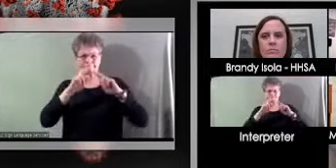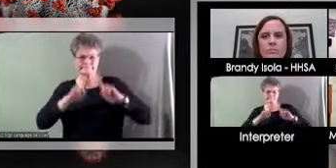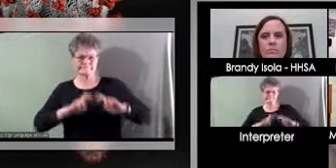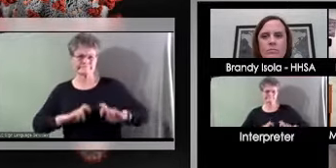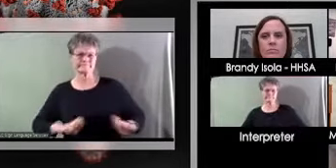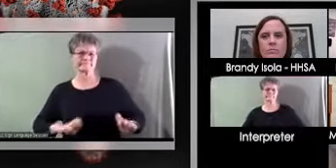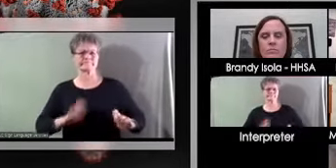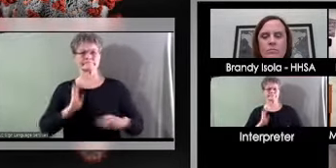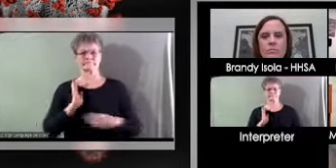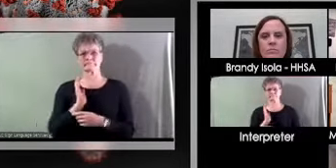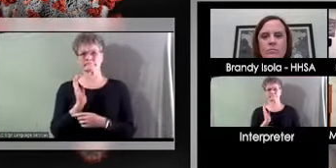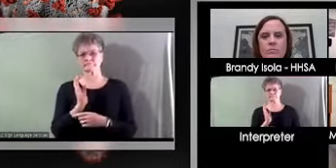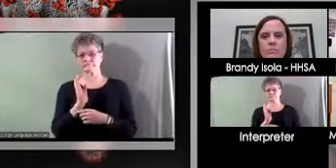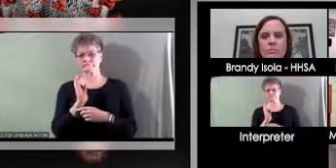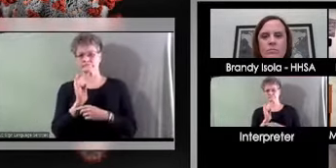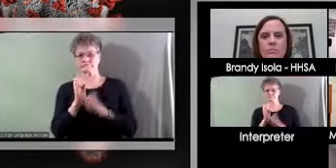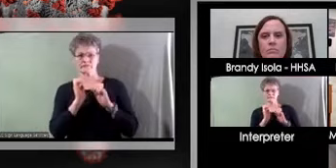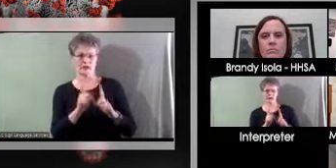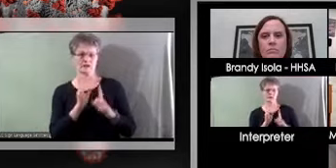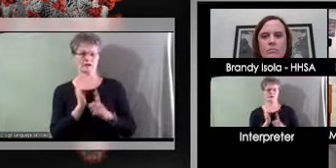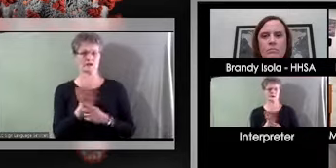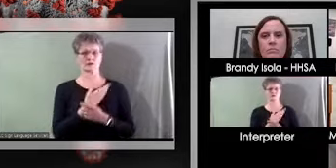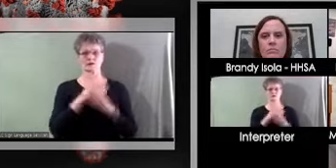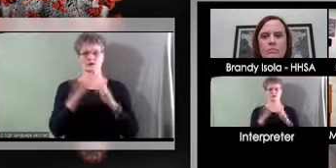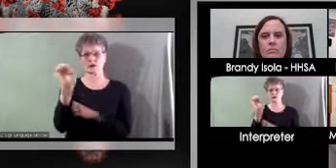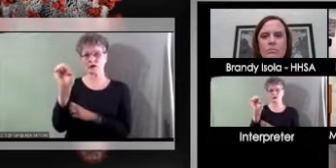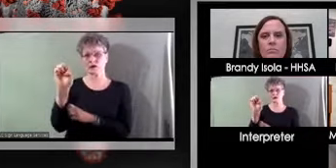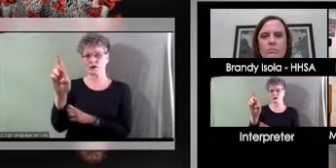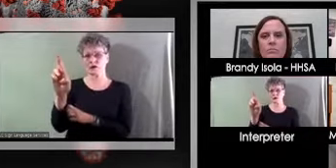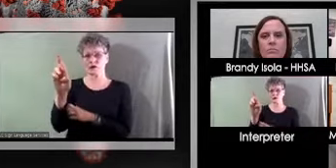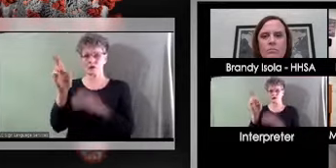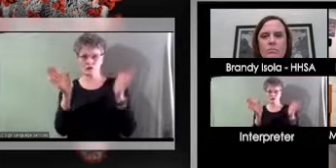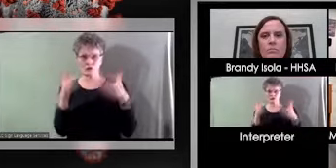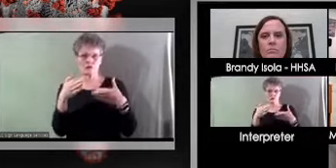physicians and nurses and ancillary staff to those plans each